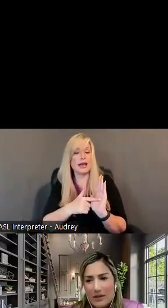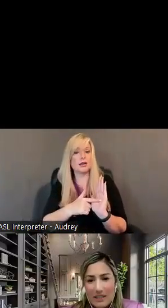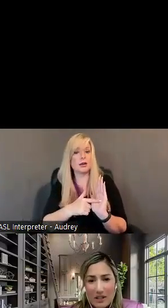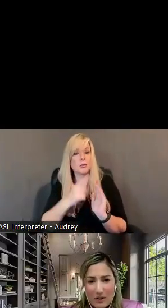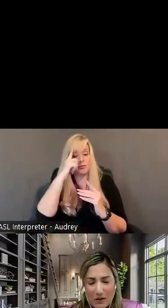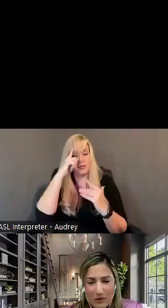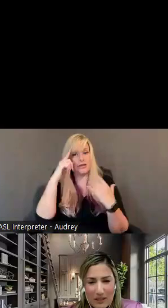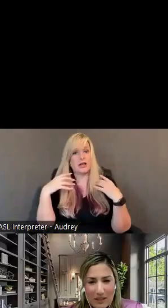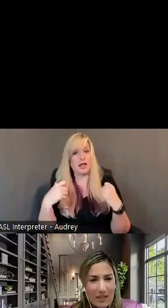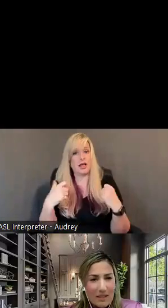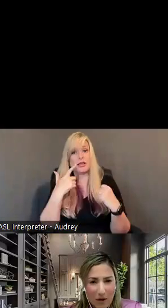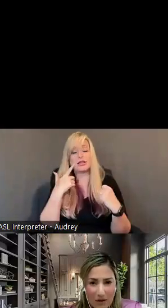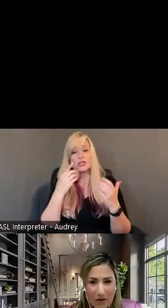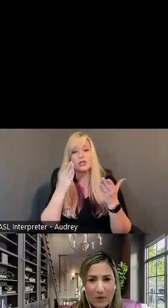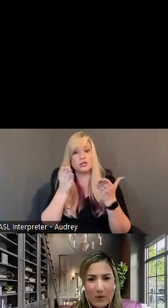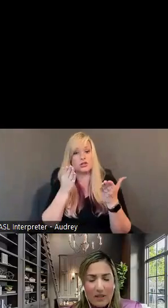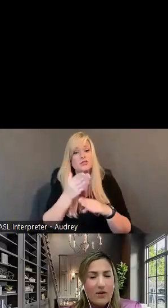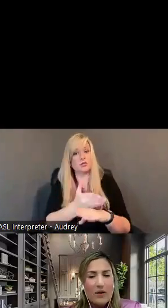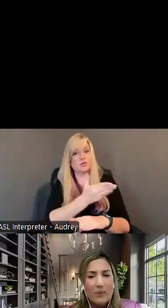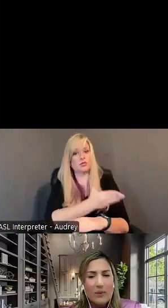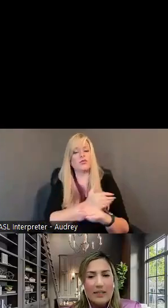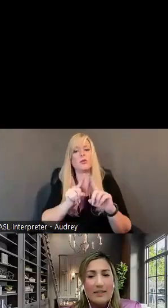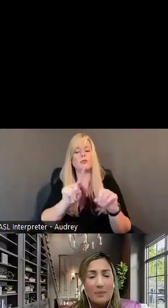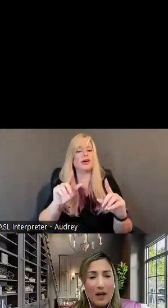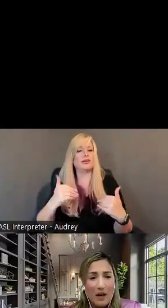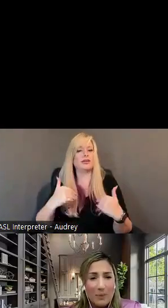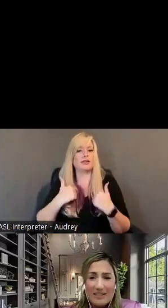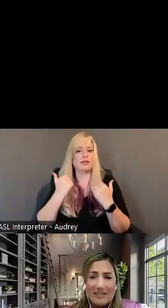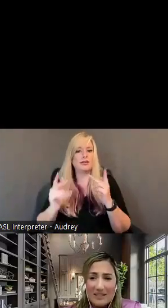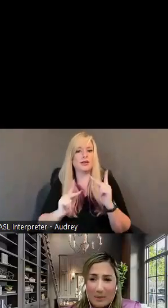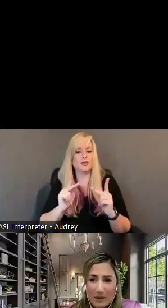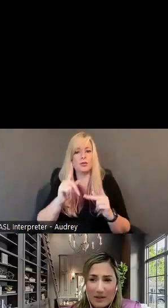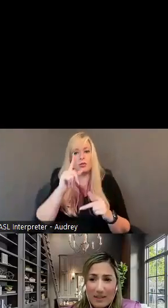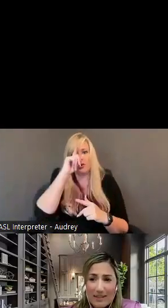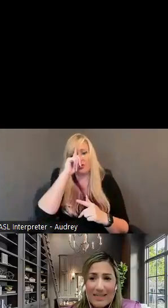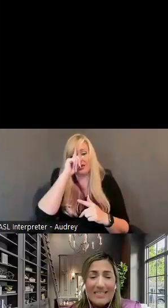addiction services, young adults with mental health related impairments and disabilities,